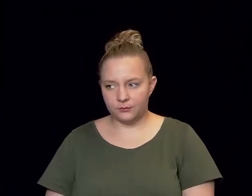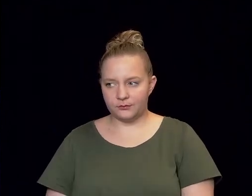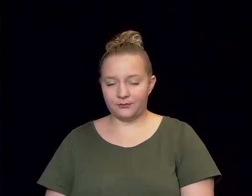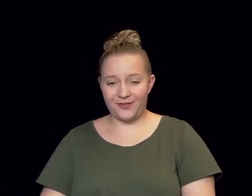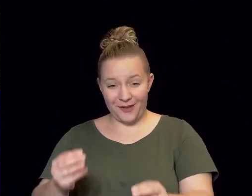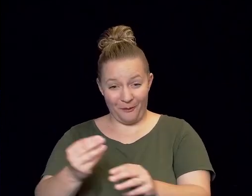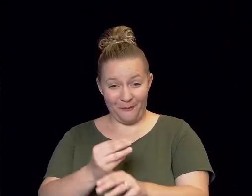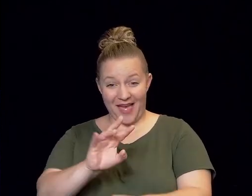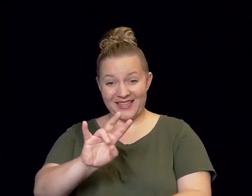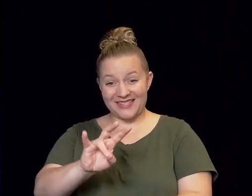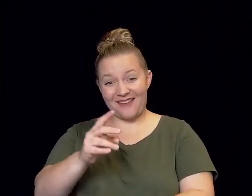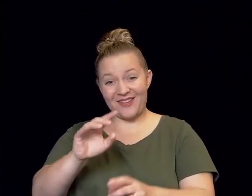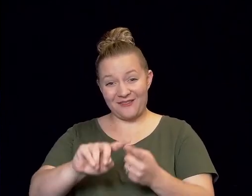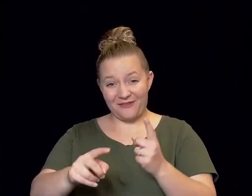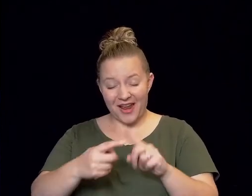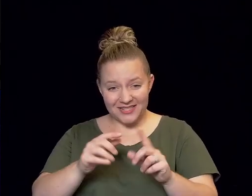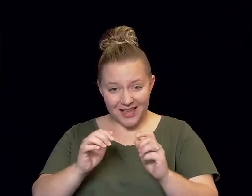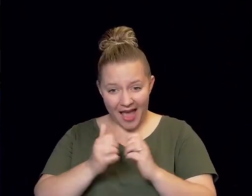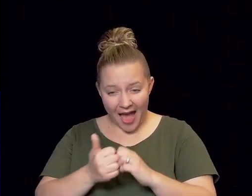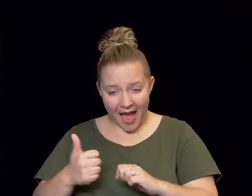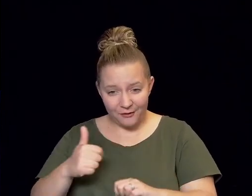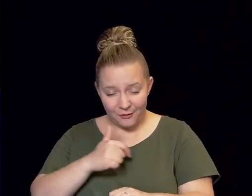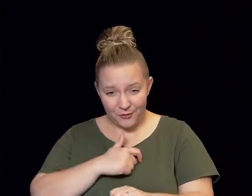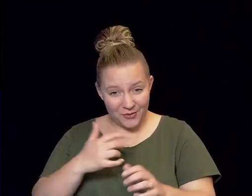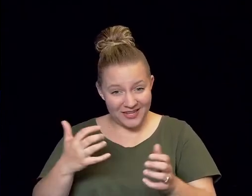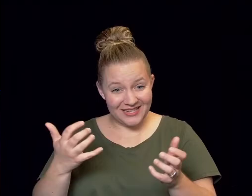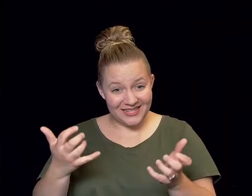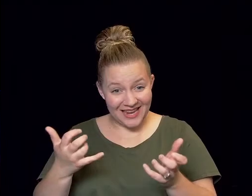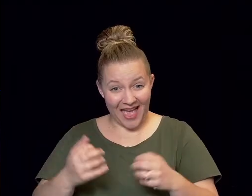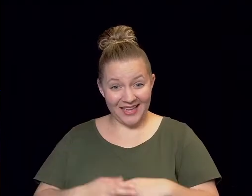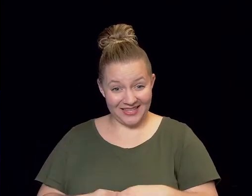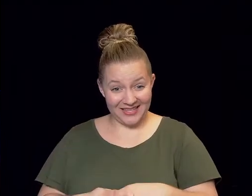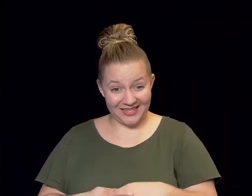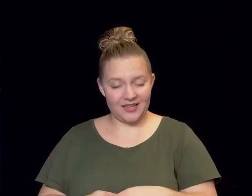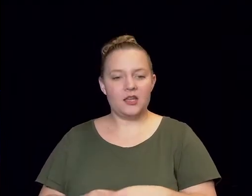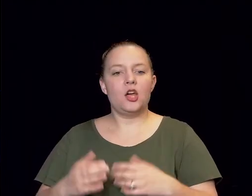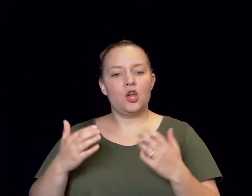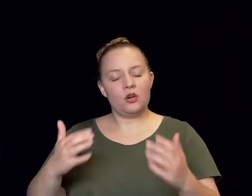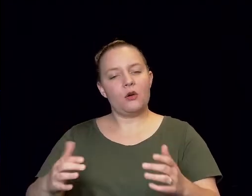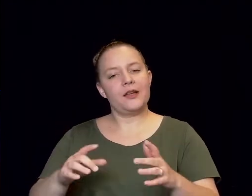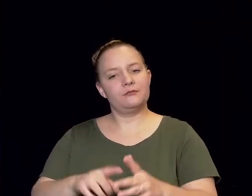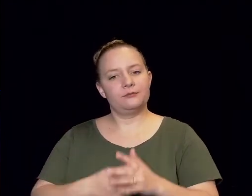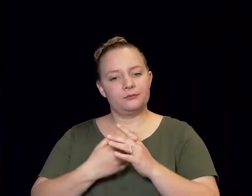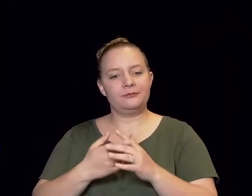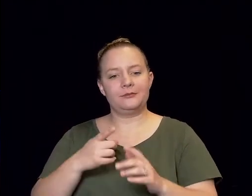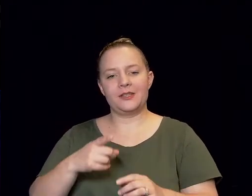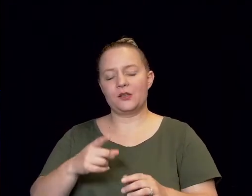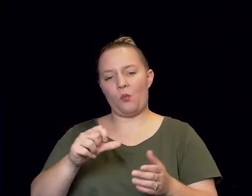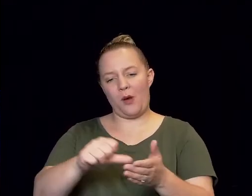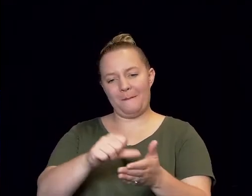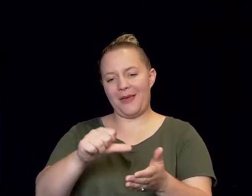Math 7 friends, how are we today? Let's go ahead and get going. This is just a one pager on the